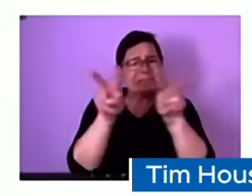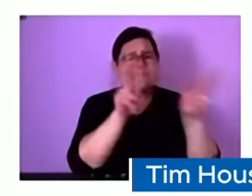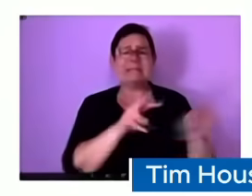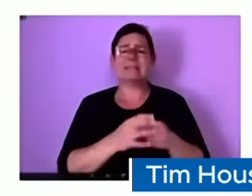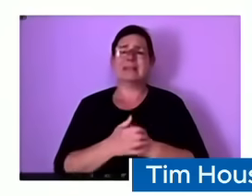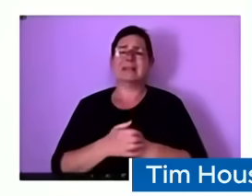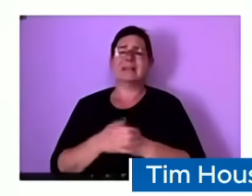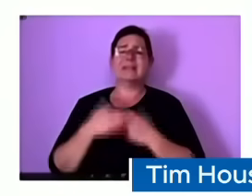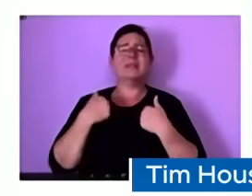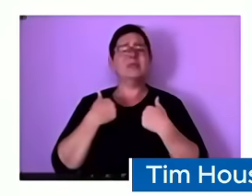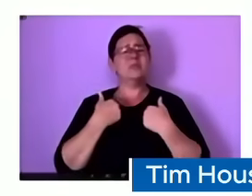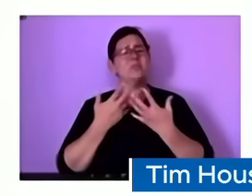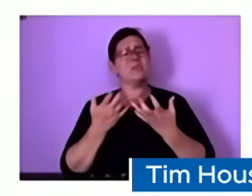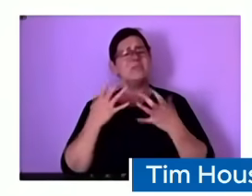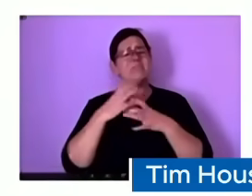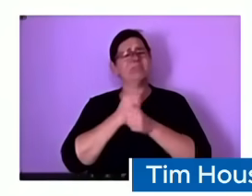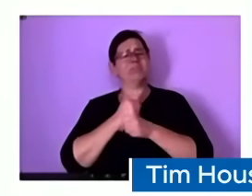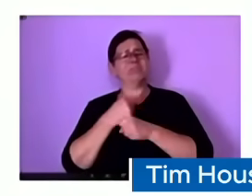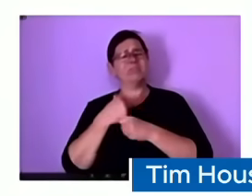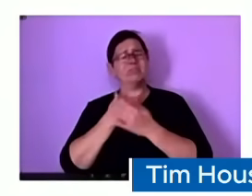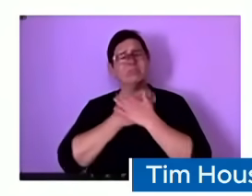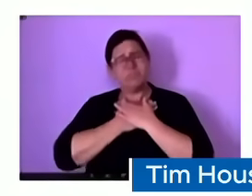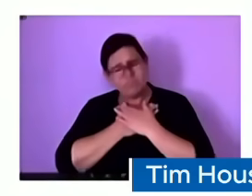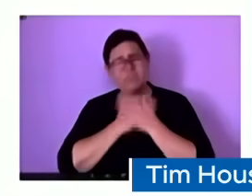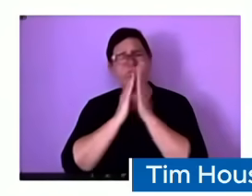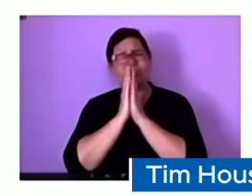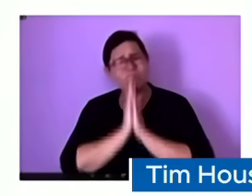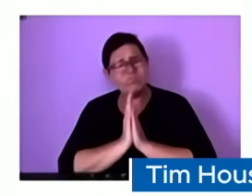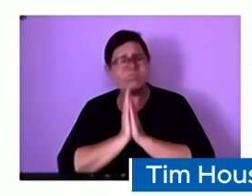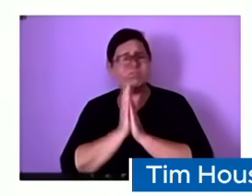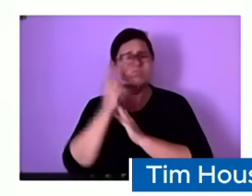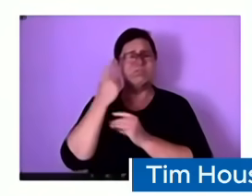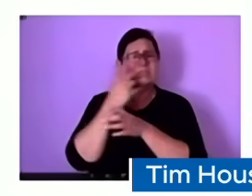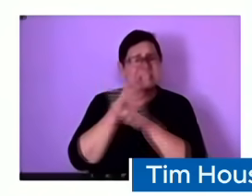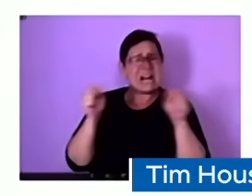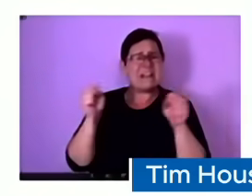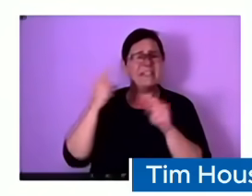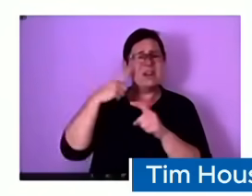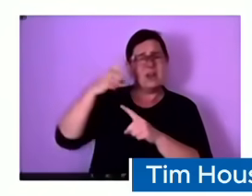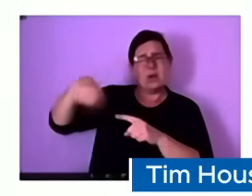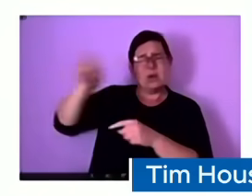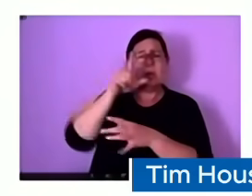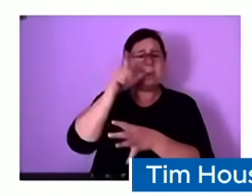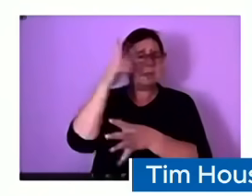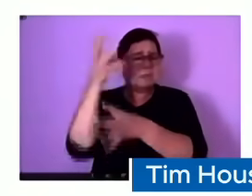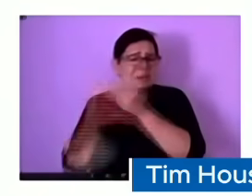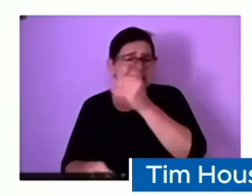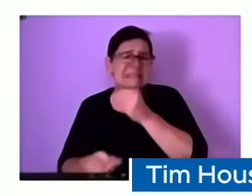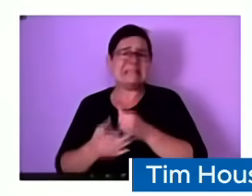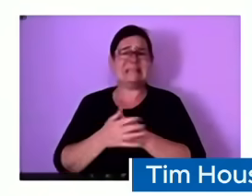THE SEARCH CONTINUES FOR FOUR LOVED ONES AND GOOD PEOPLE ARE WORKING HARD T